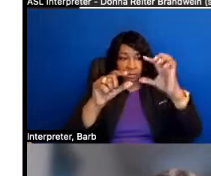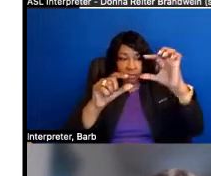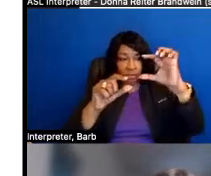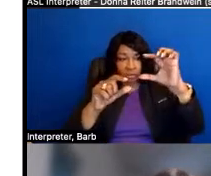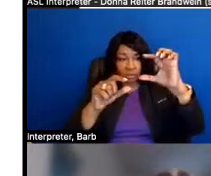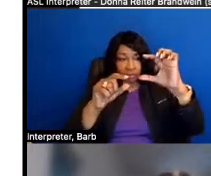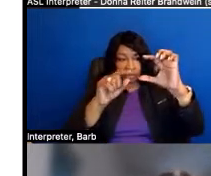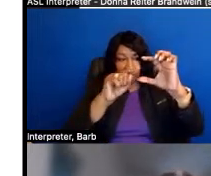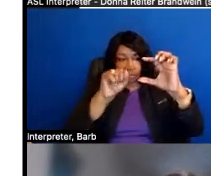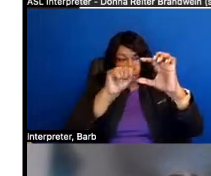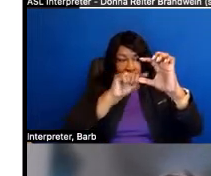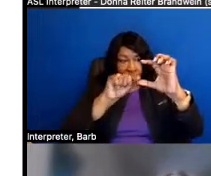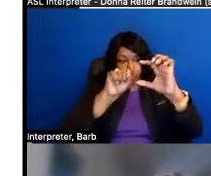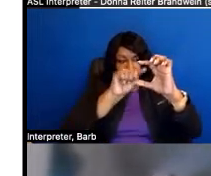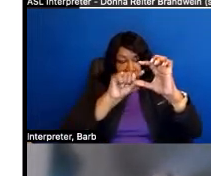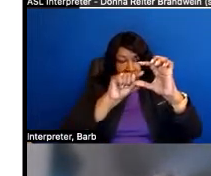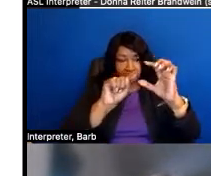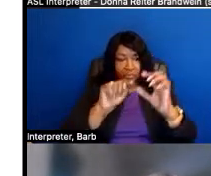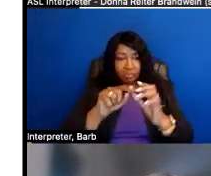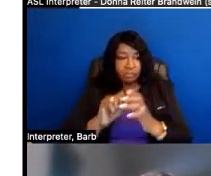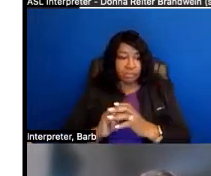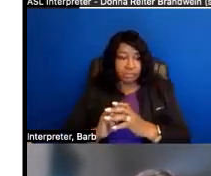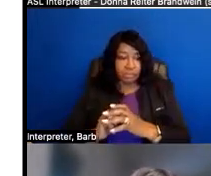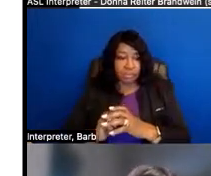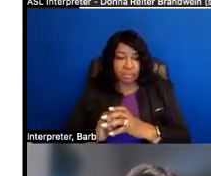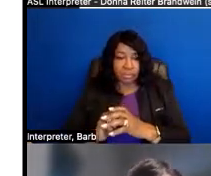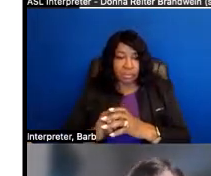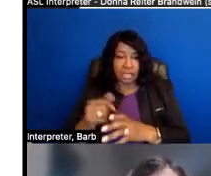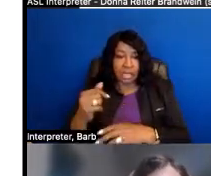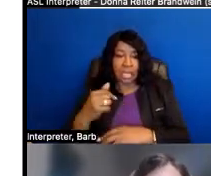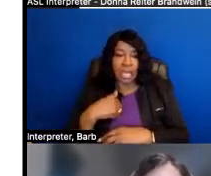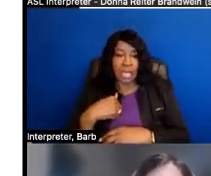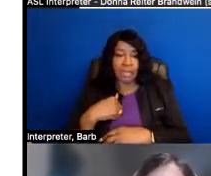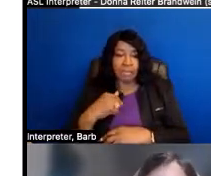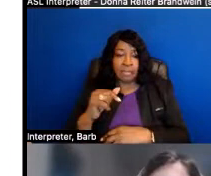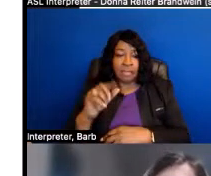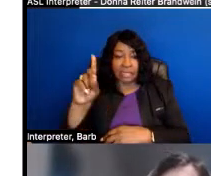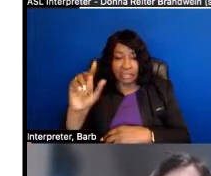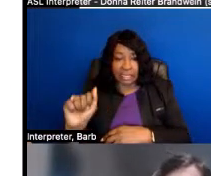gender nonconforming person, who is dark skinned, Vietnamese adoptee,